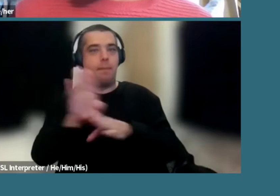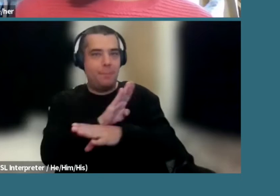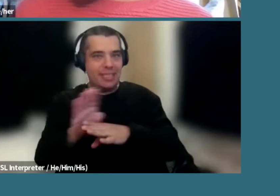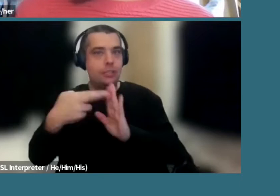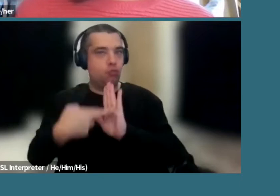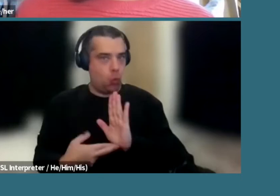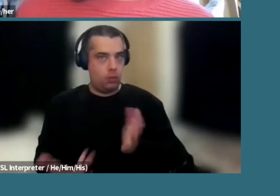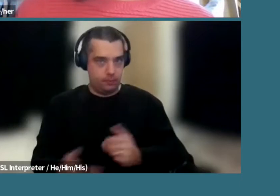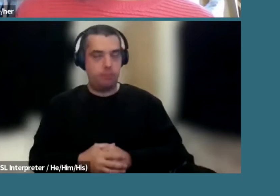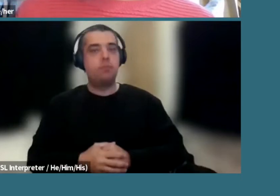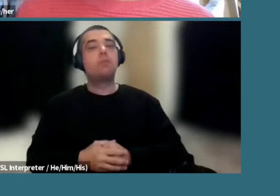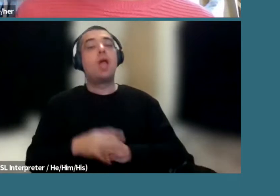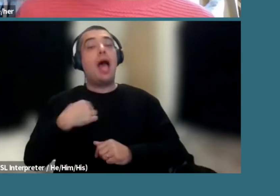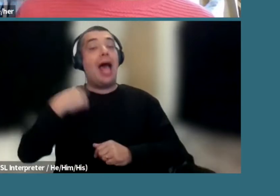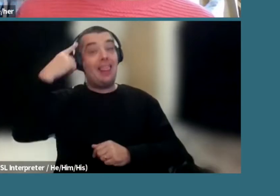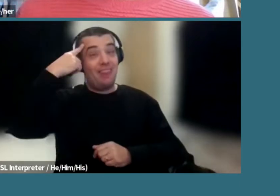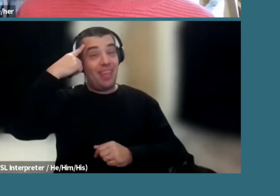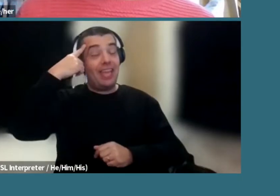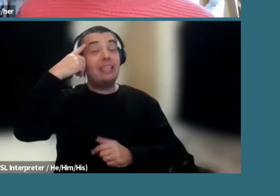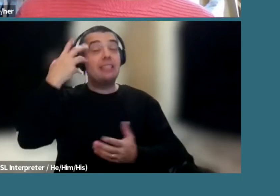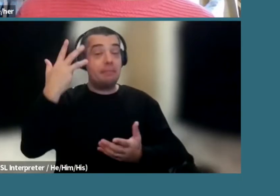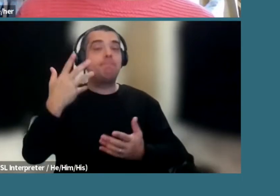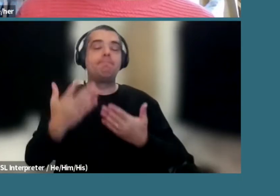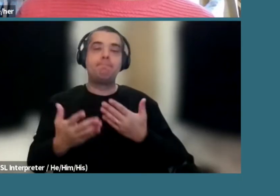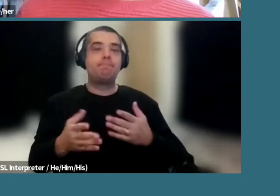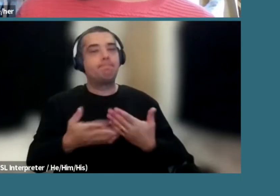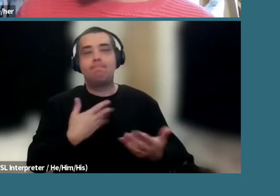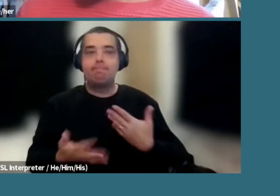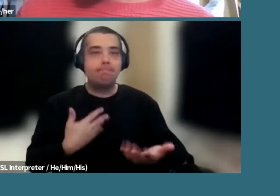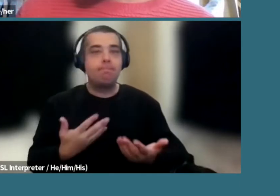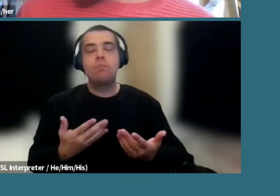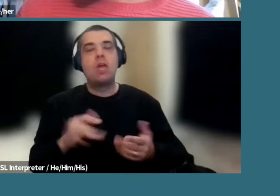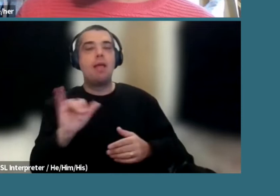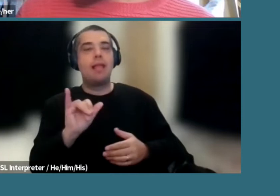And I do think that even, we might get into this a little bit later,